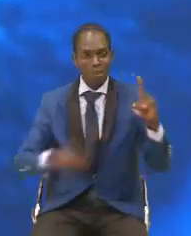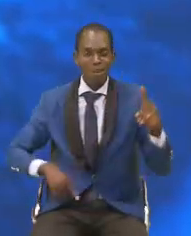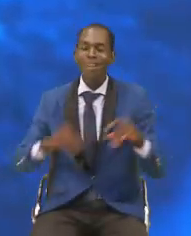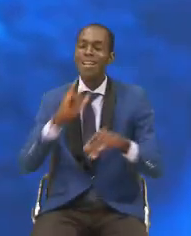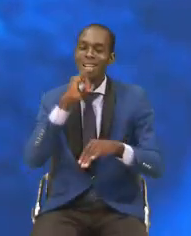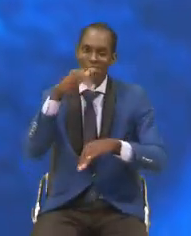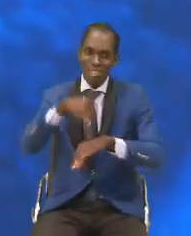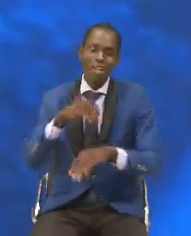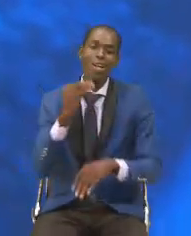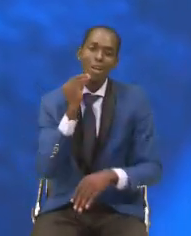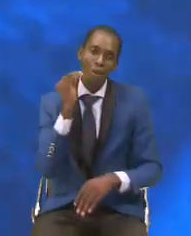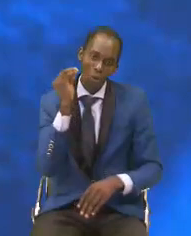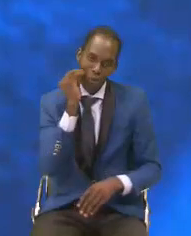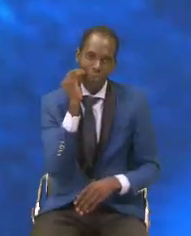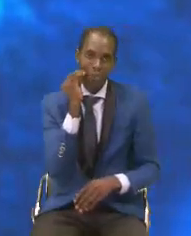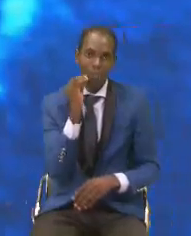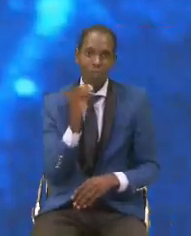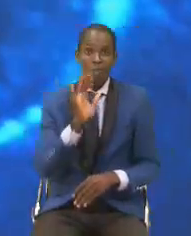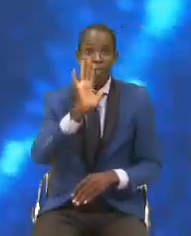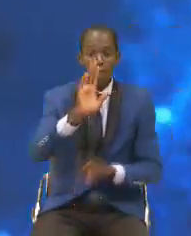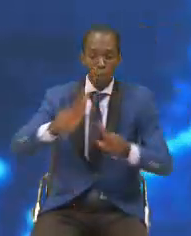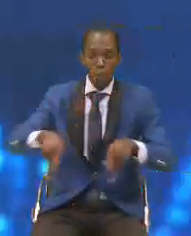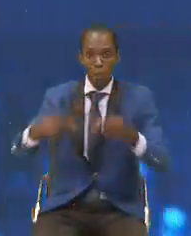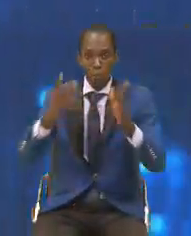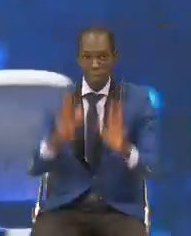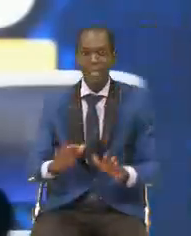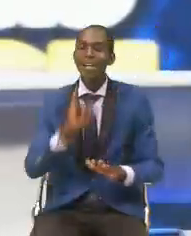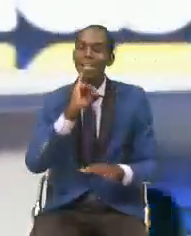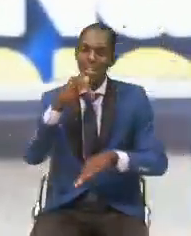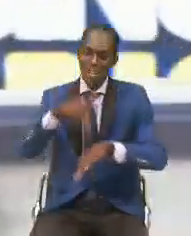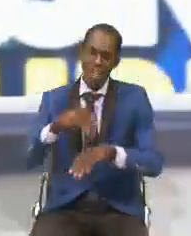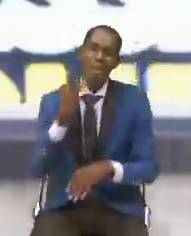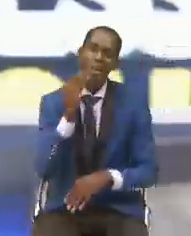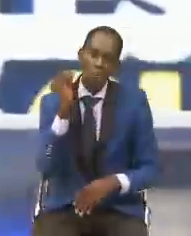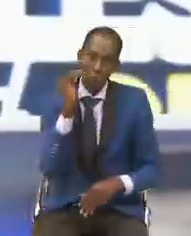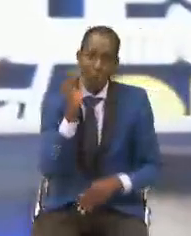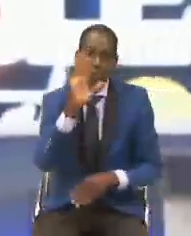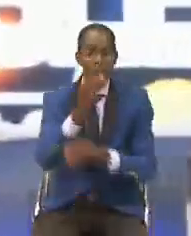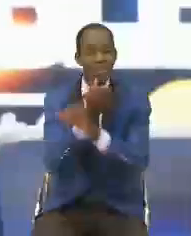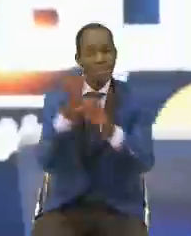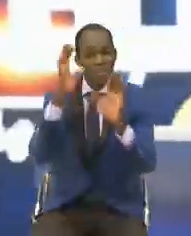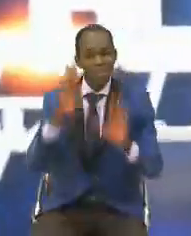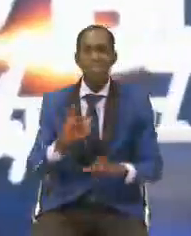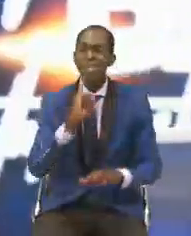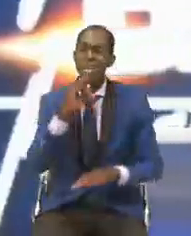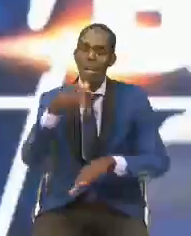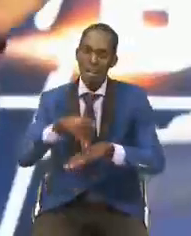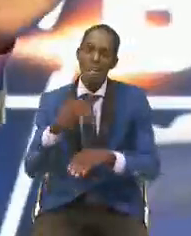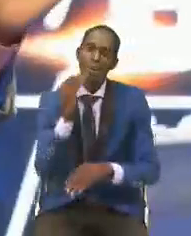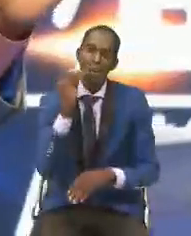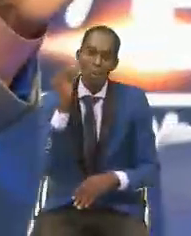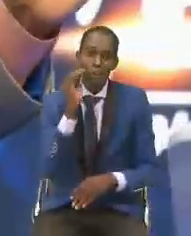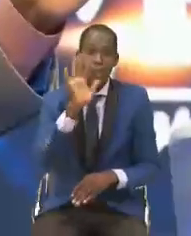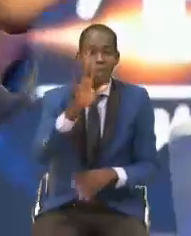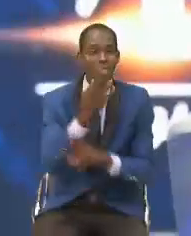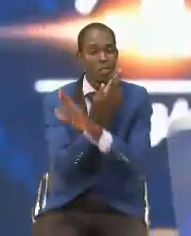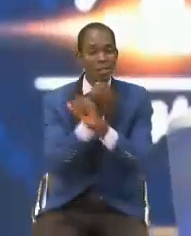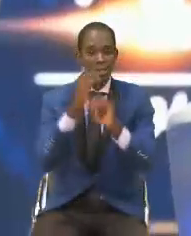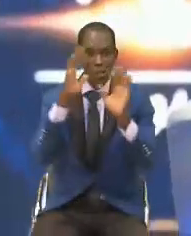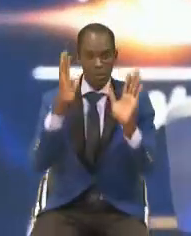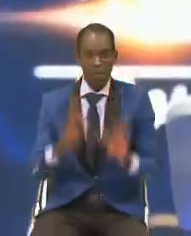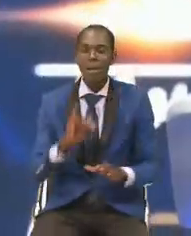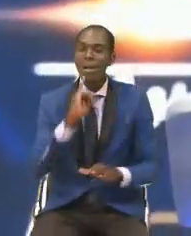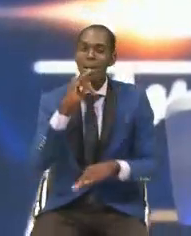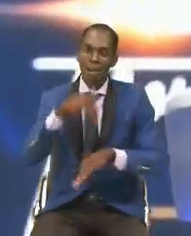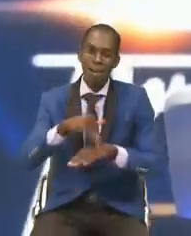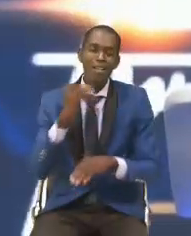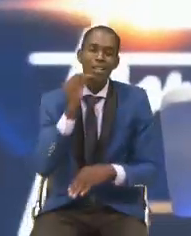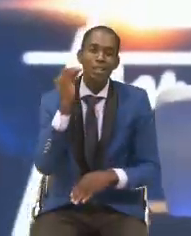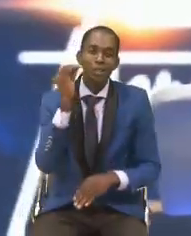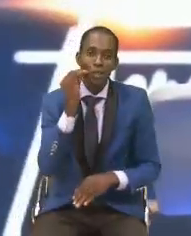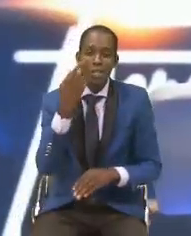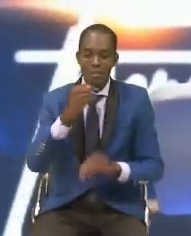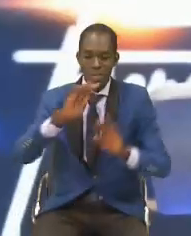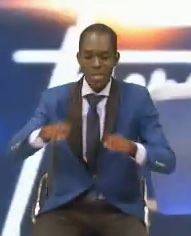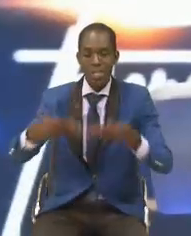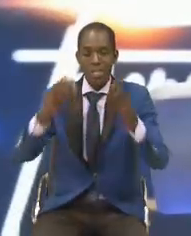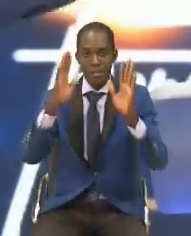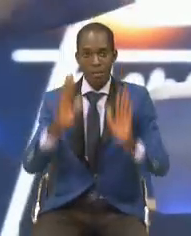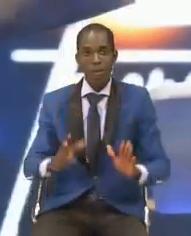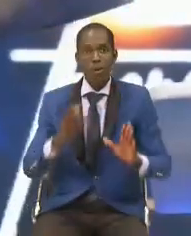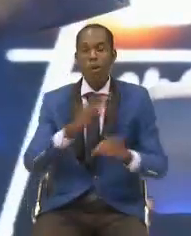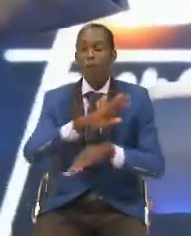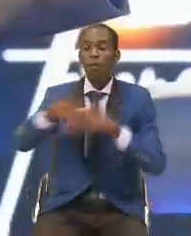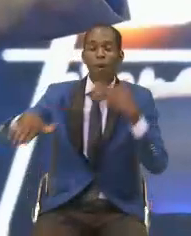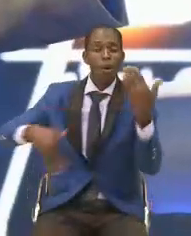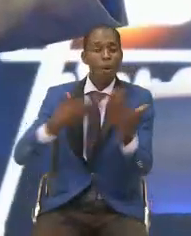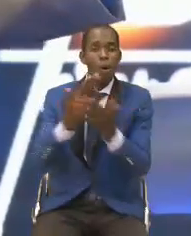now the lord is at home your supplier is at home your savior is at home your redeemer is at home